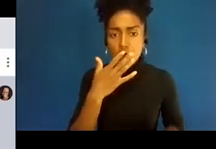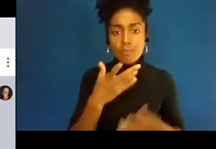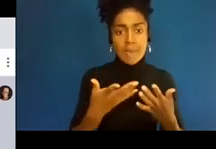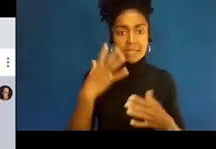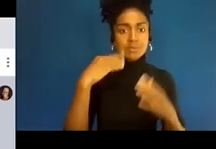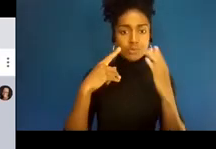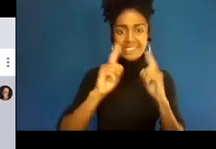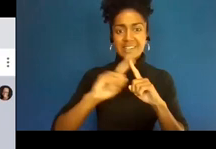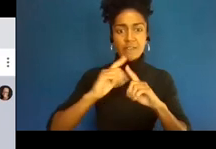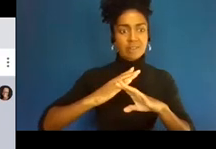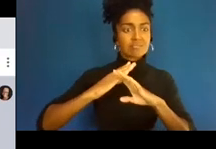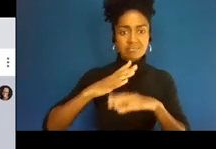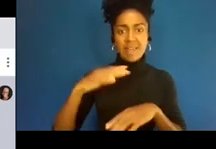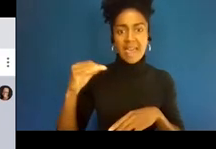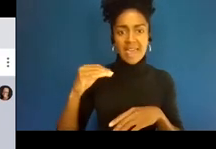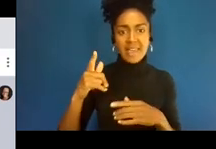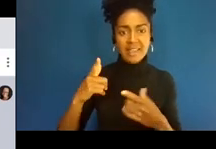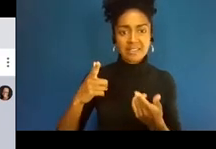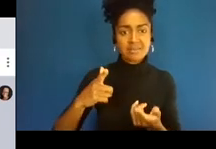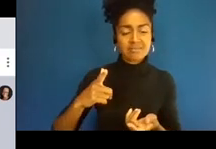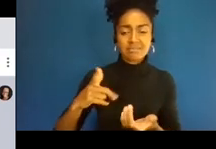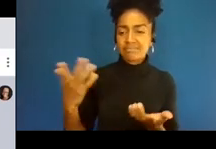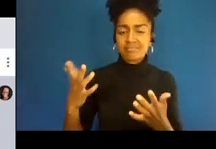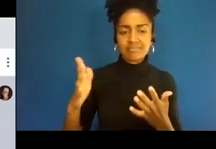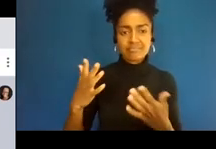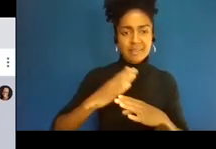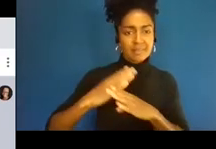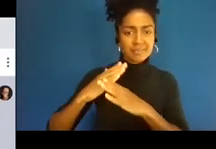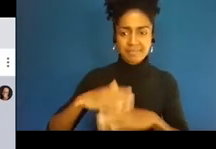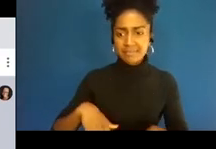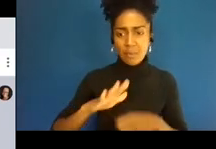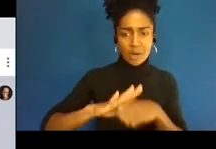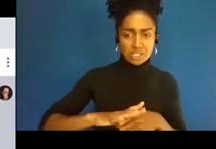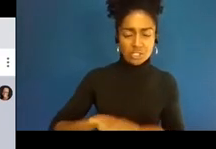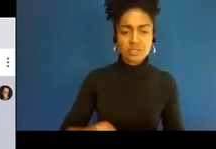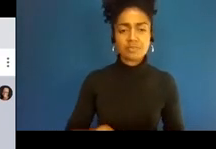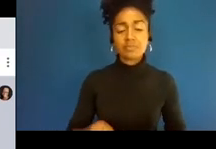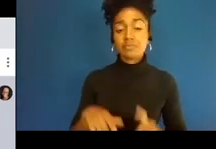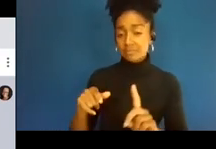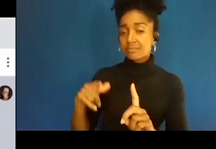You know, I think that's really-- That comment speaks to one of the reasons why it's so important